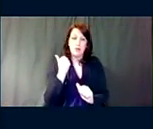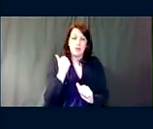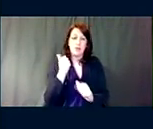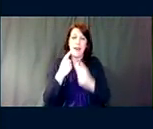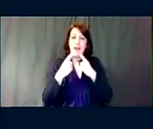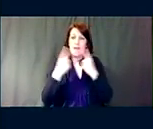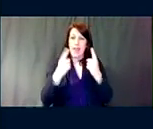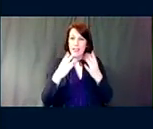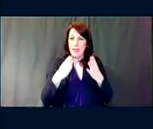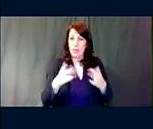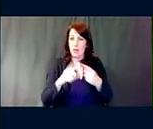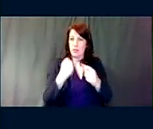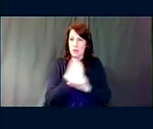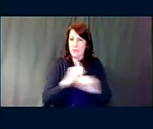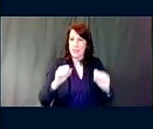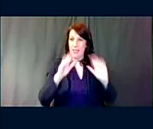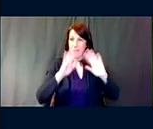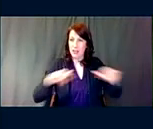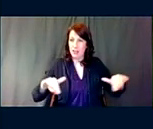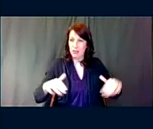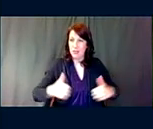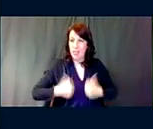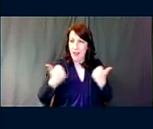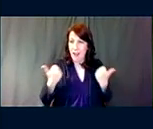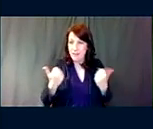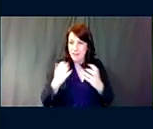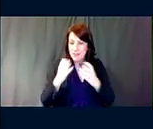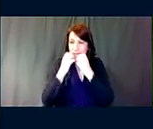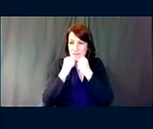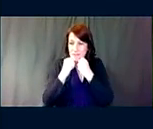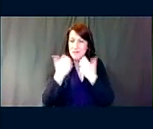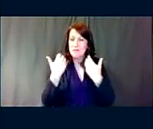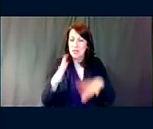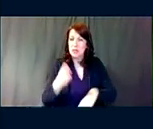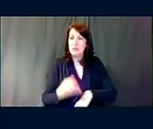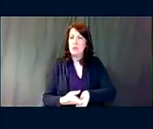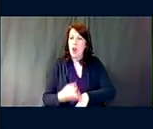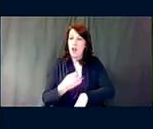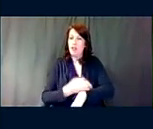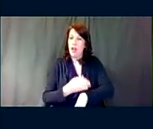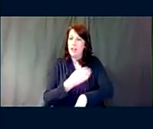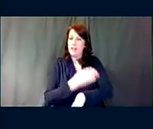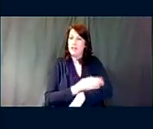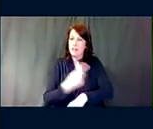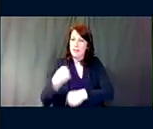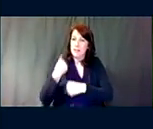ONE OF THE MOST COST EFFECTIVE WAYS TO SAVE CHILDREN'S LIVES, AND THERE HAS BEEN PROGRESS OVER